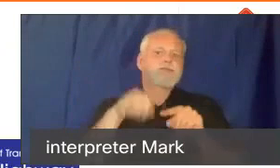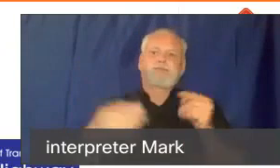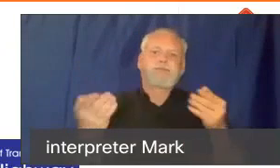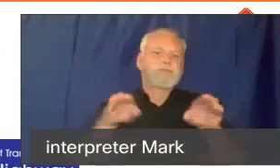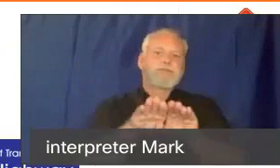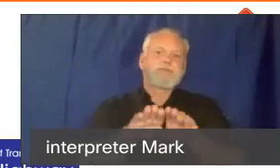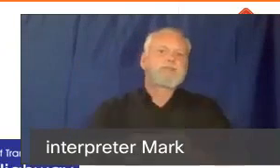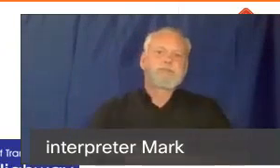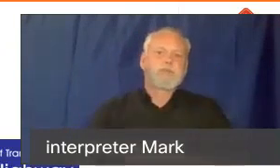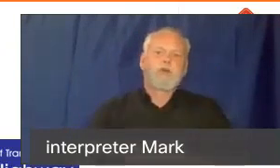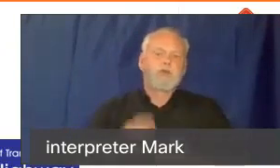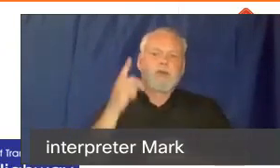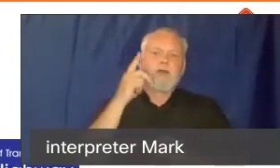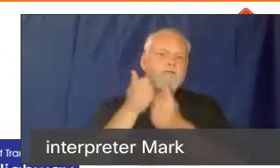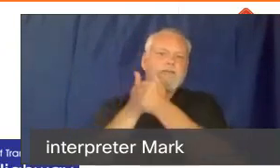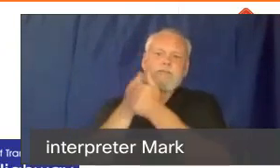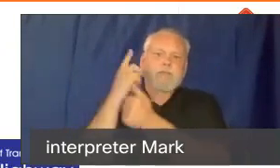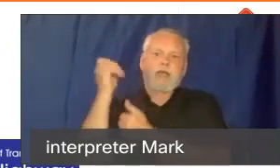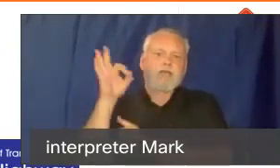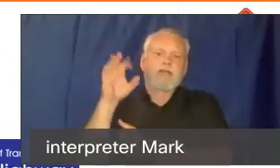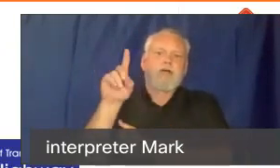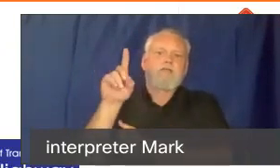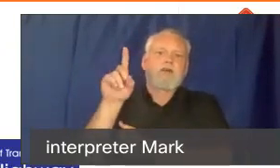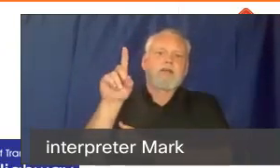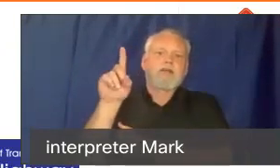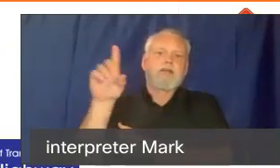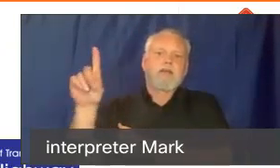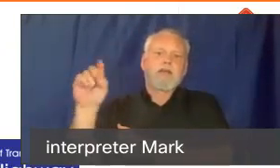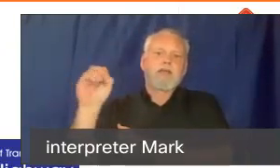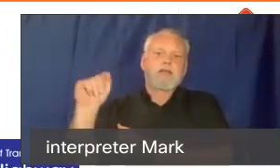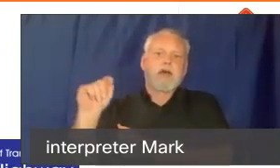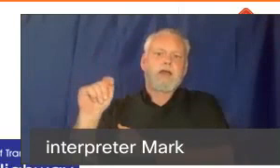So, it's that's fine tuition.